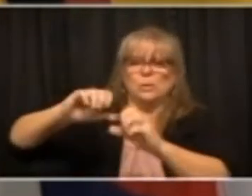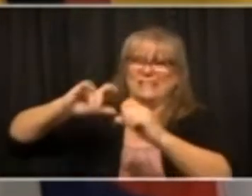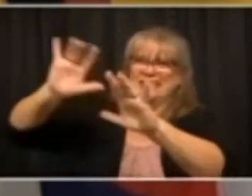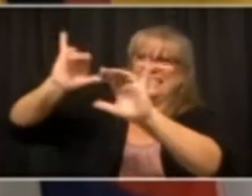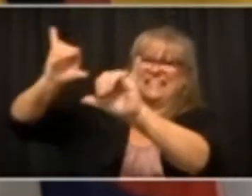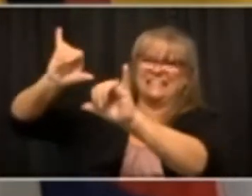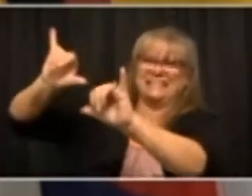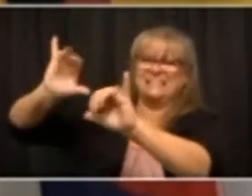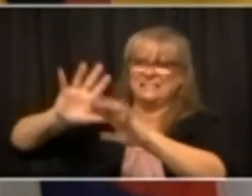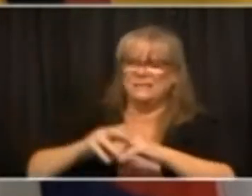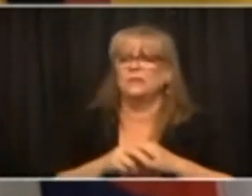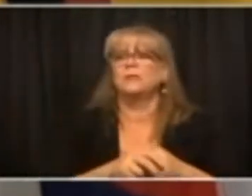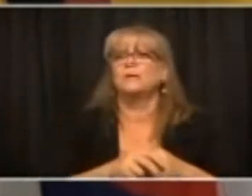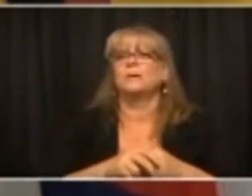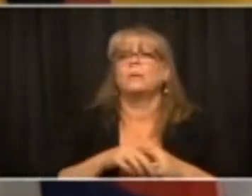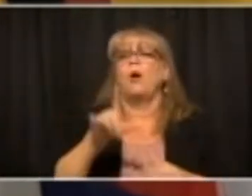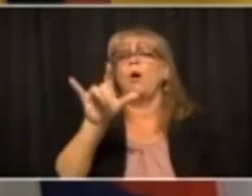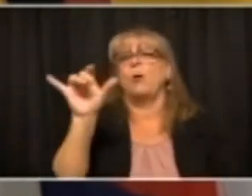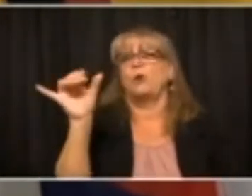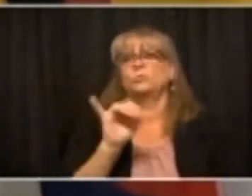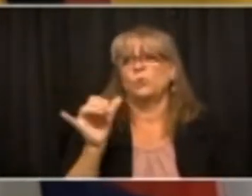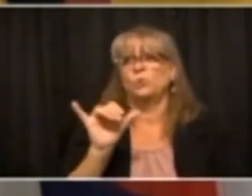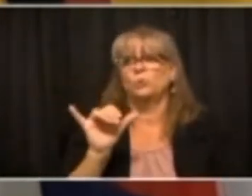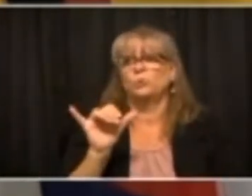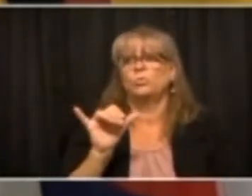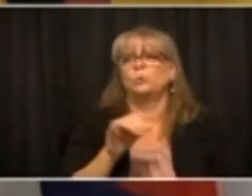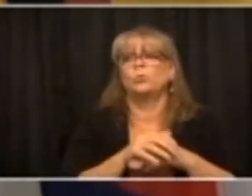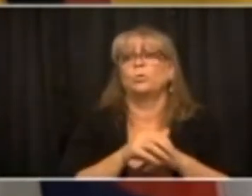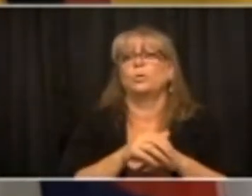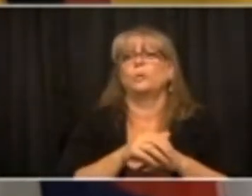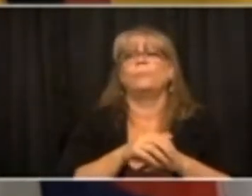and then along the rhone creek road efforts to protect the structures and